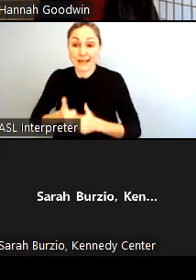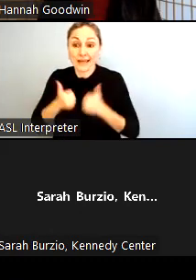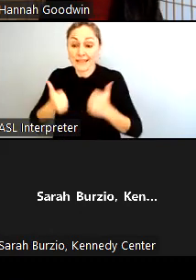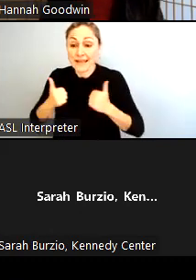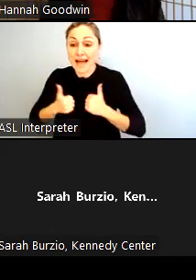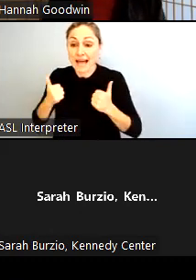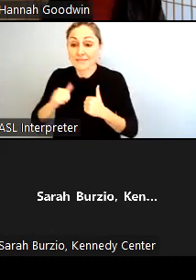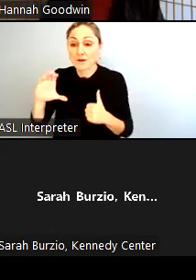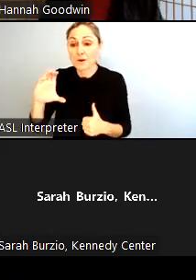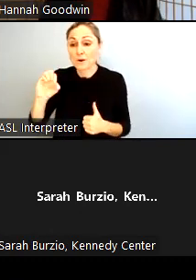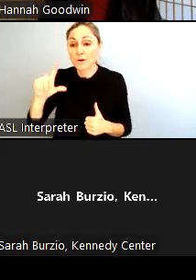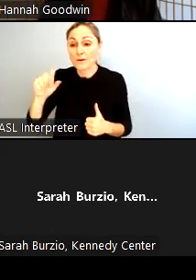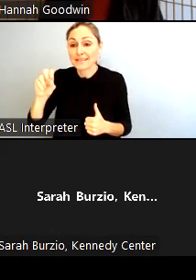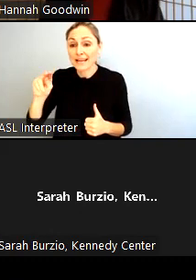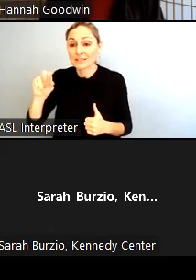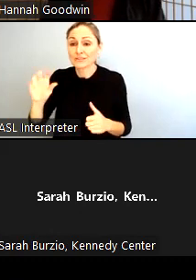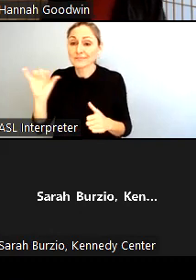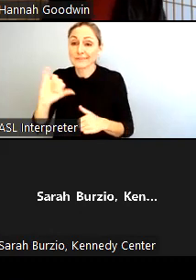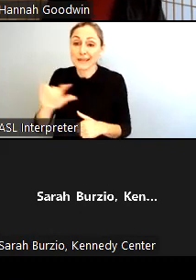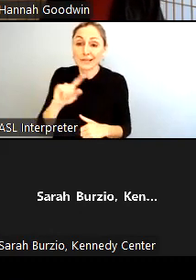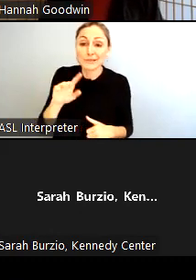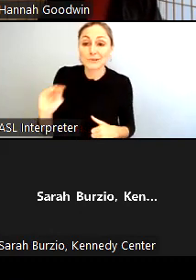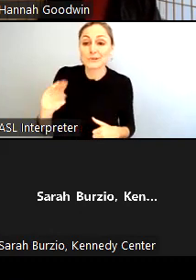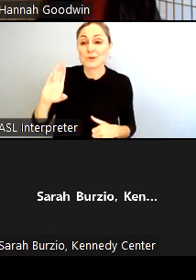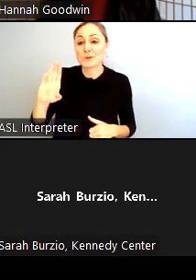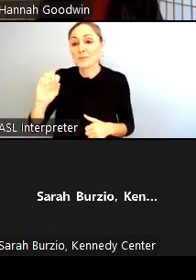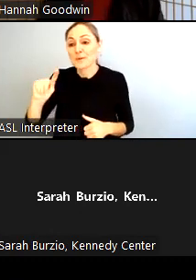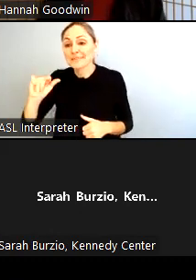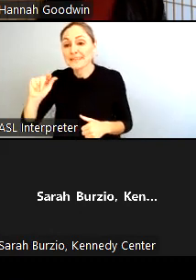So things like zoos and botanical gardens and aquariums.